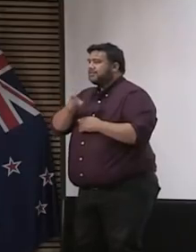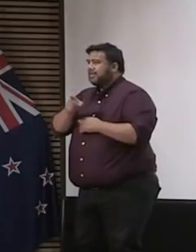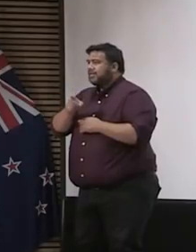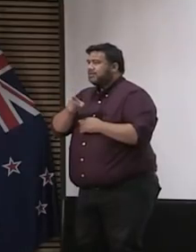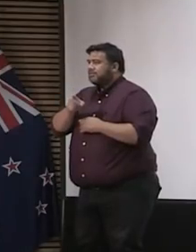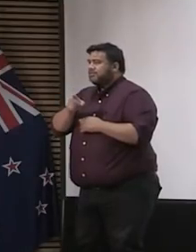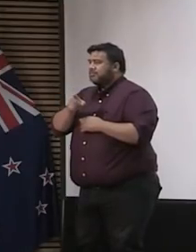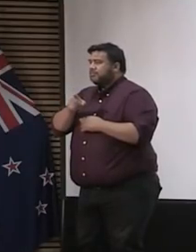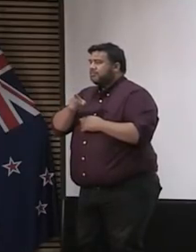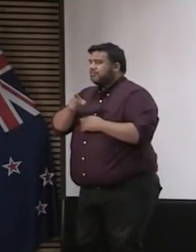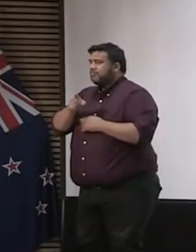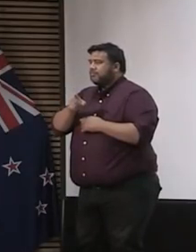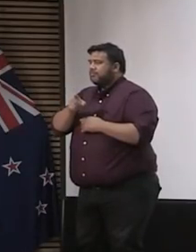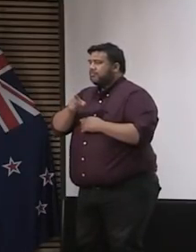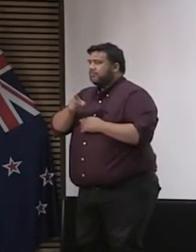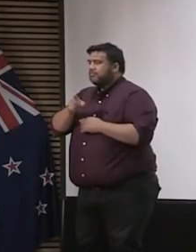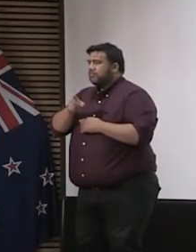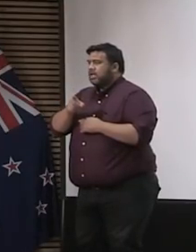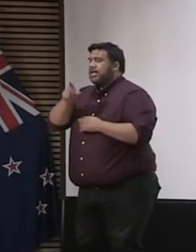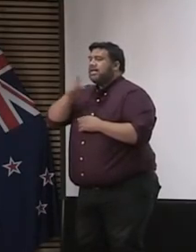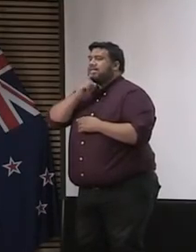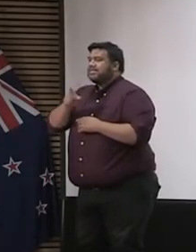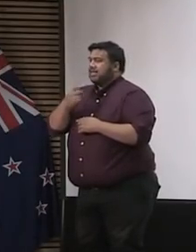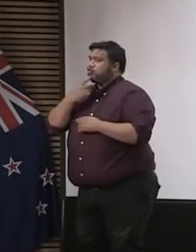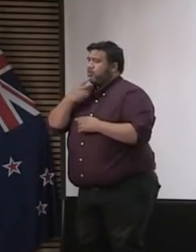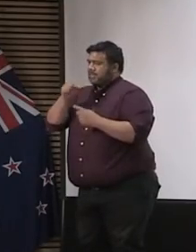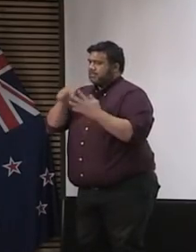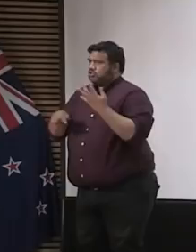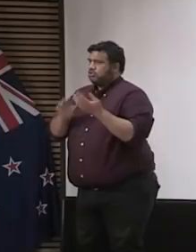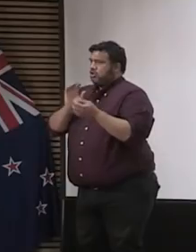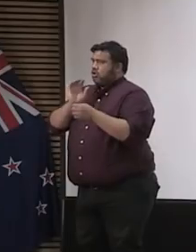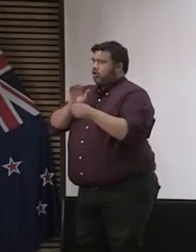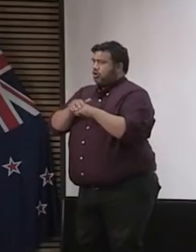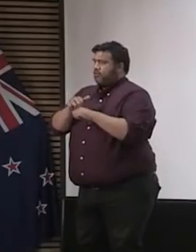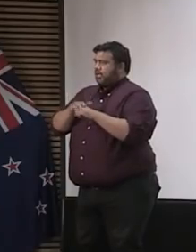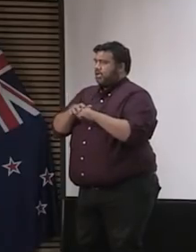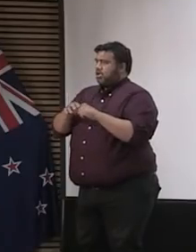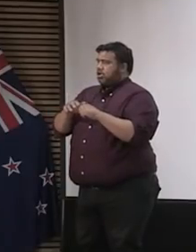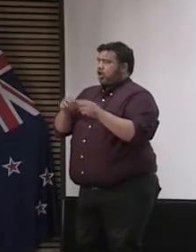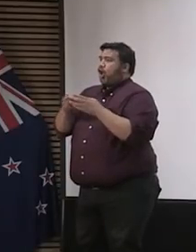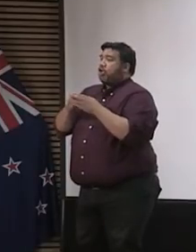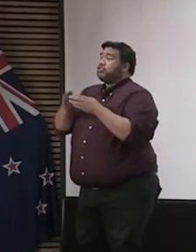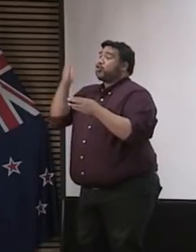. . What did you make ofthose comments. I can'thelp but wonder if he wasreflecting that I would havebeen